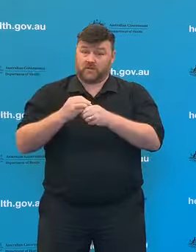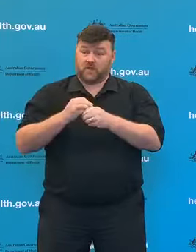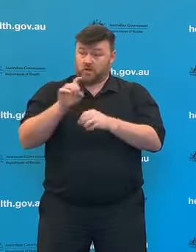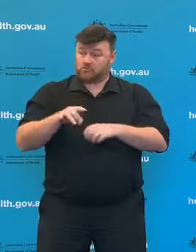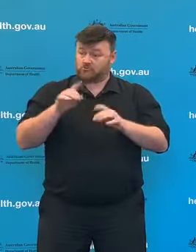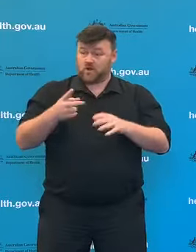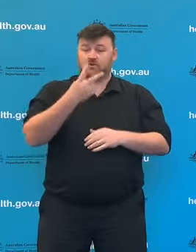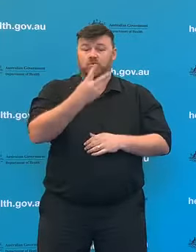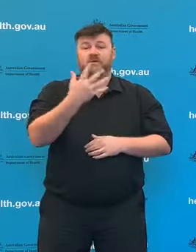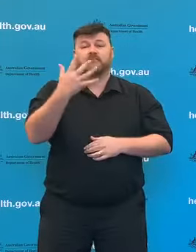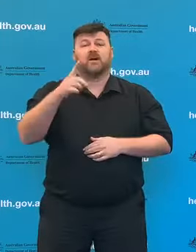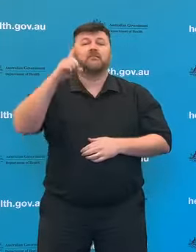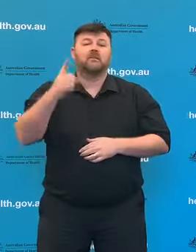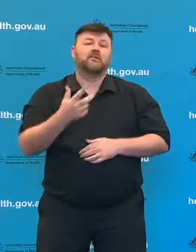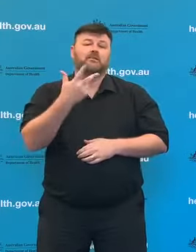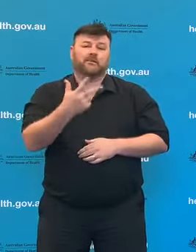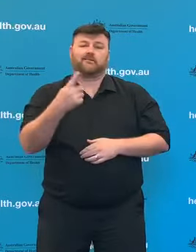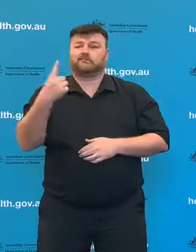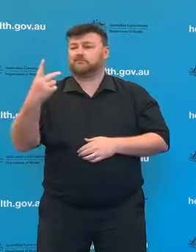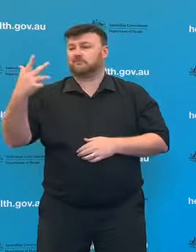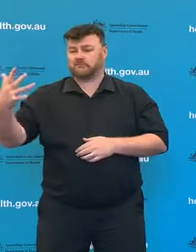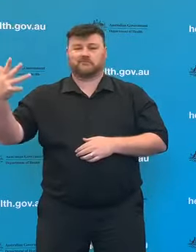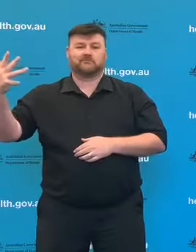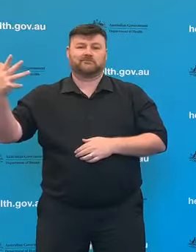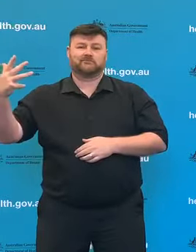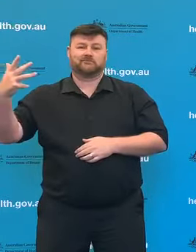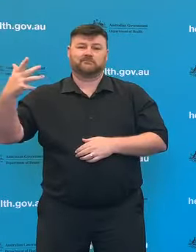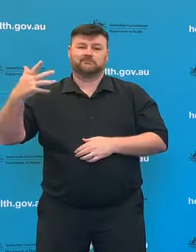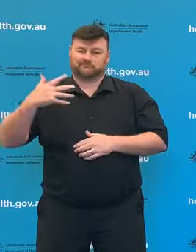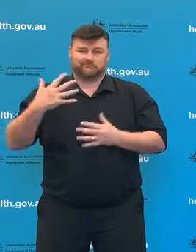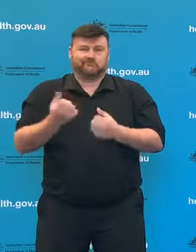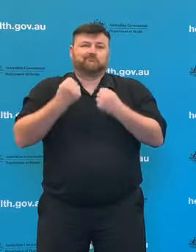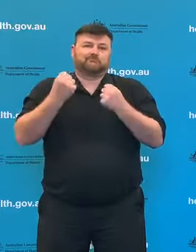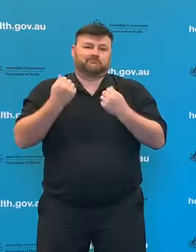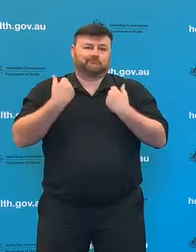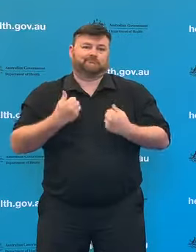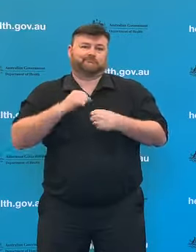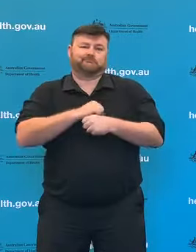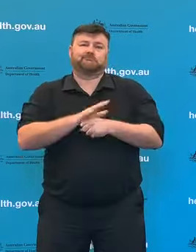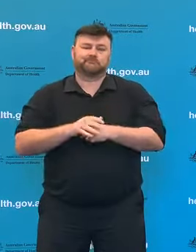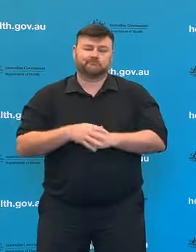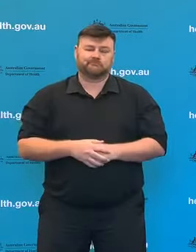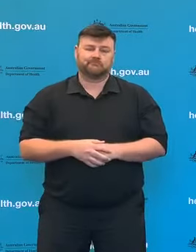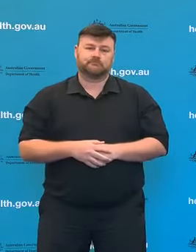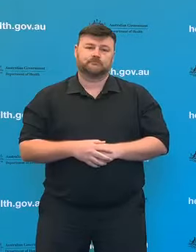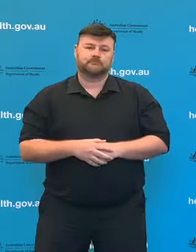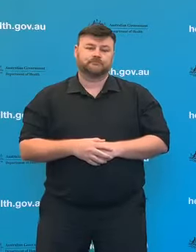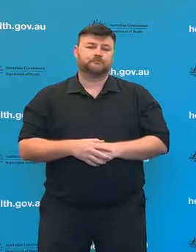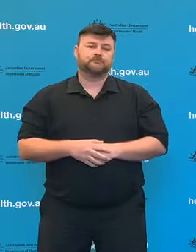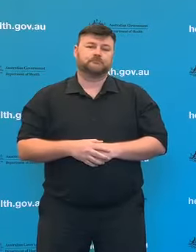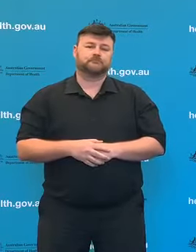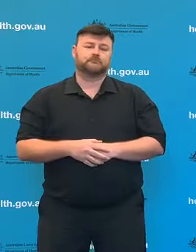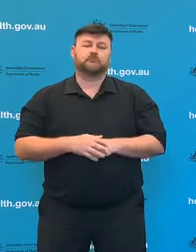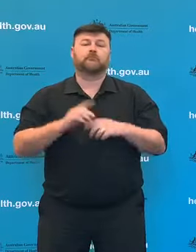the number of people who've been diagnosed as COVID-19 positive in our country. There are currently 2,700